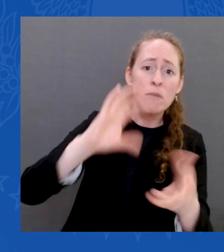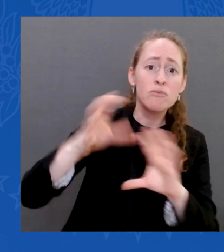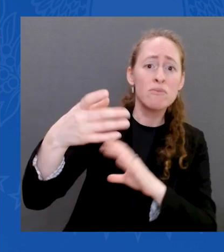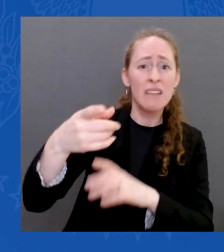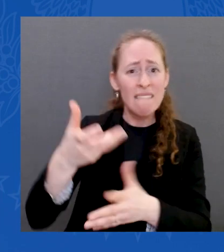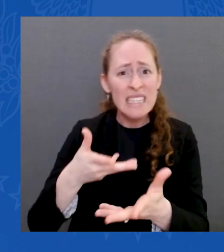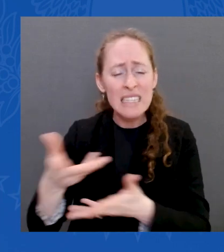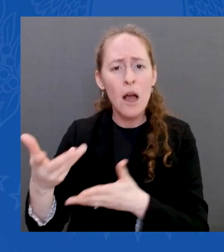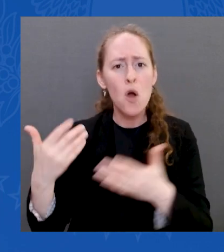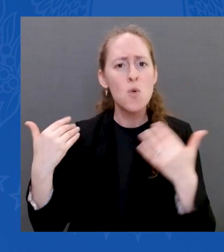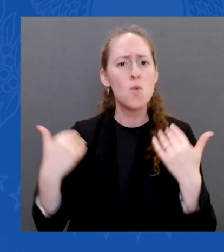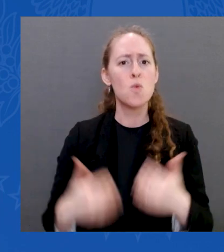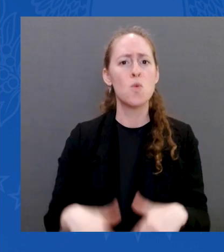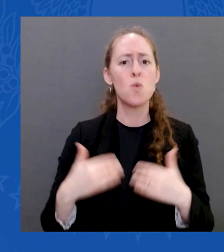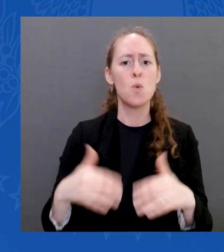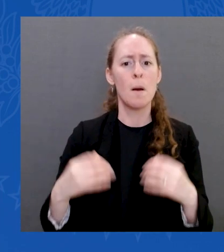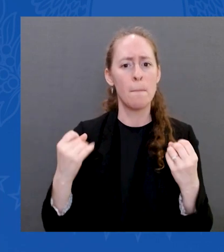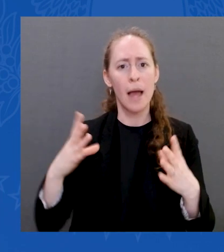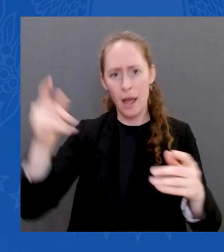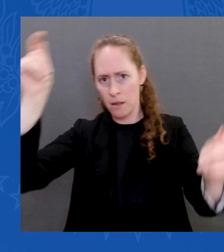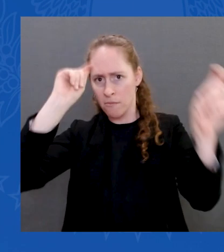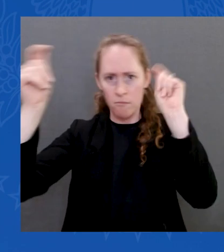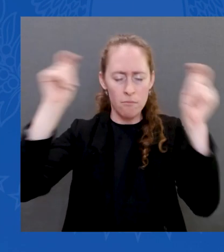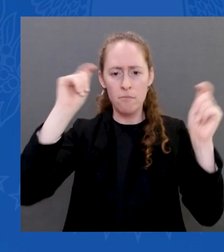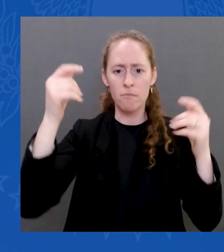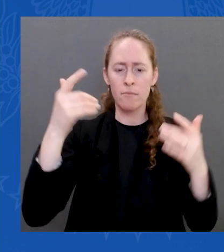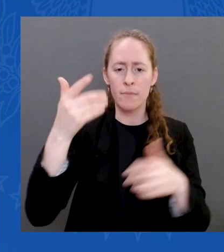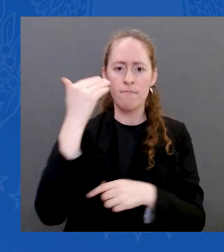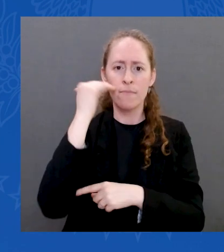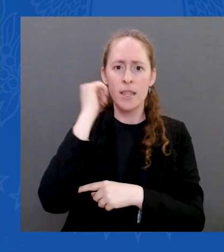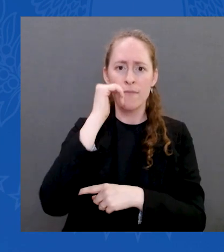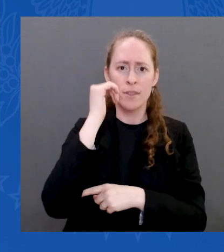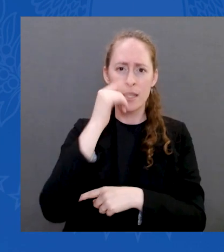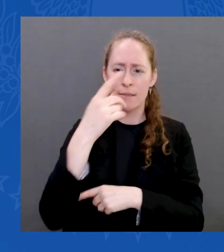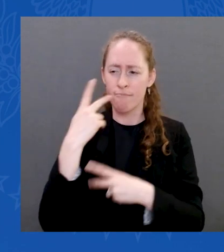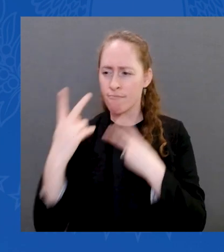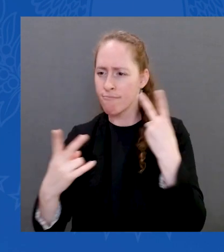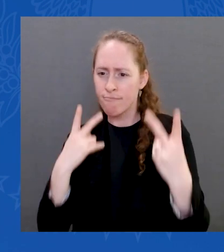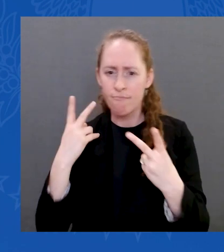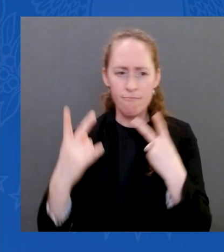when they walk into school and, as Jill said, just by the way they answer the questions --